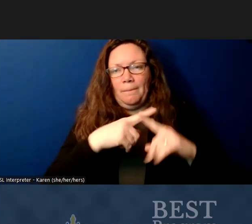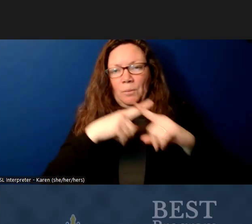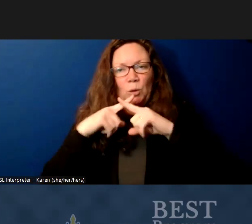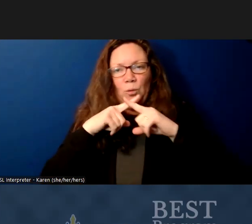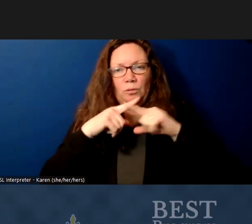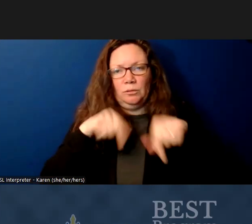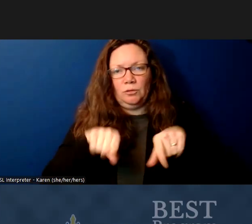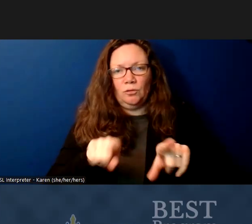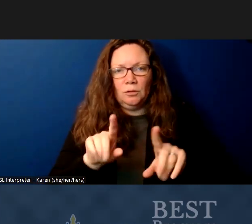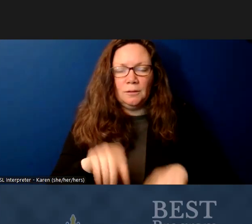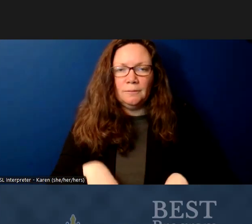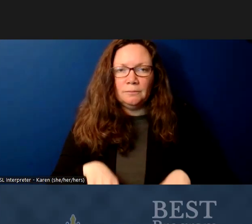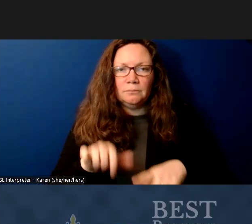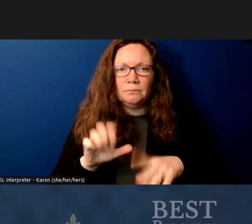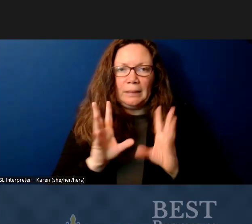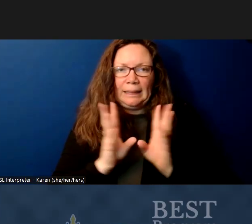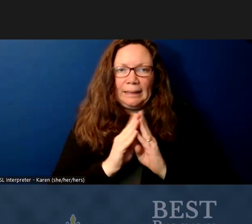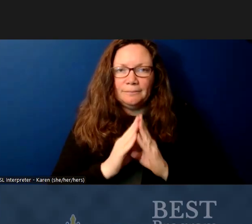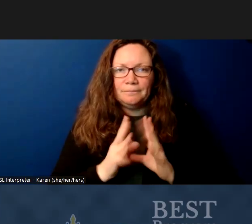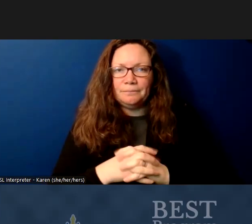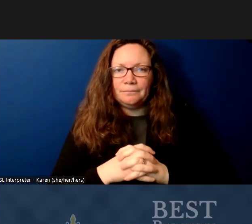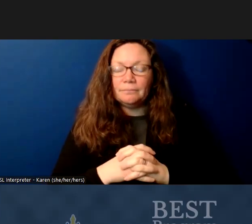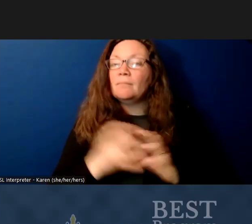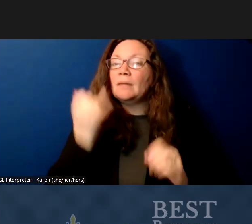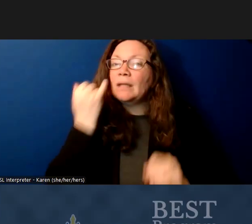the chat or raise your virtual hand during our Q&A session.